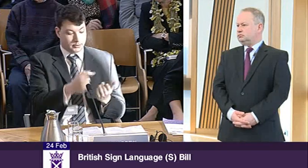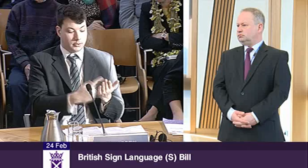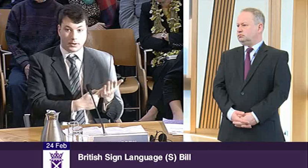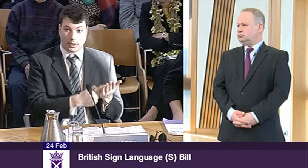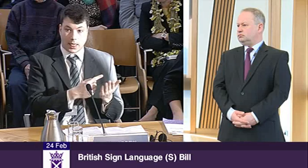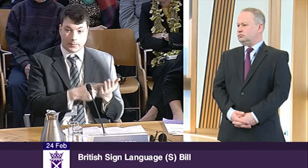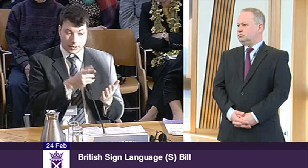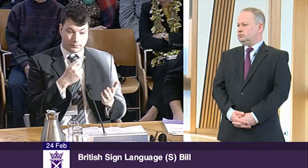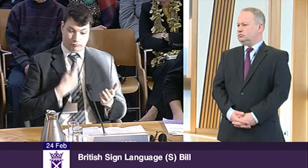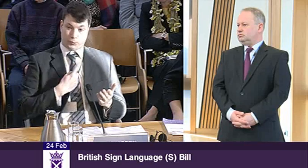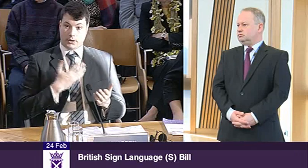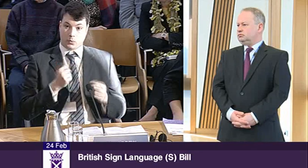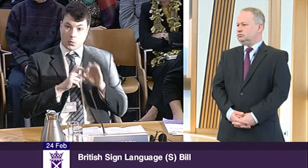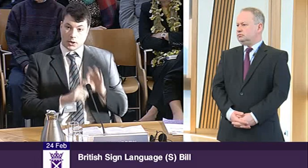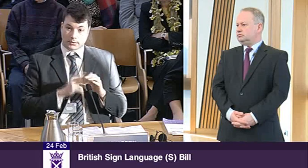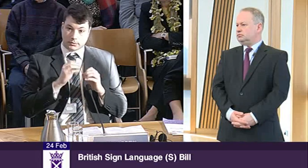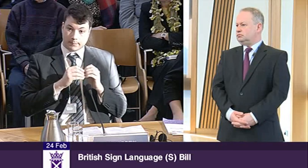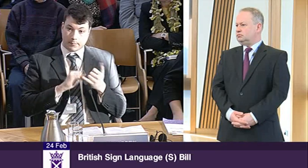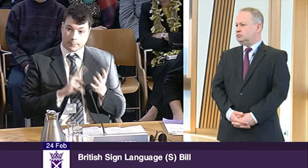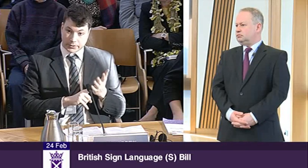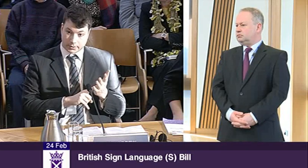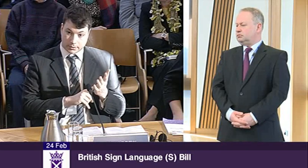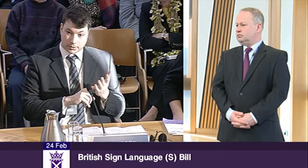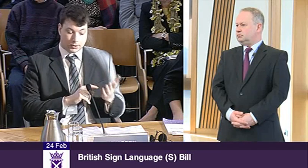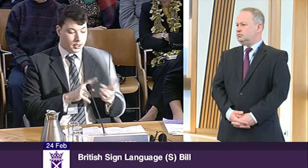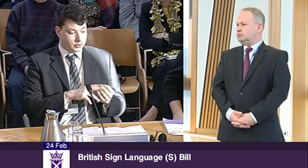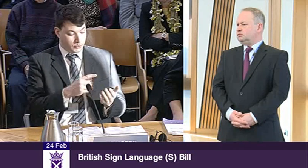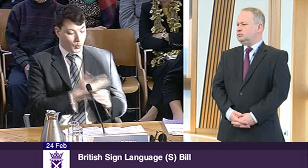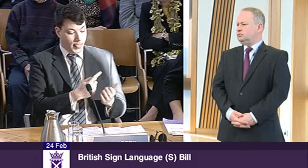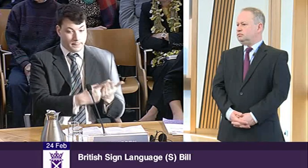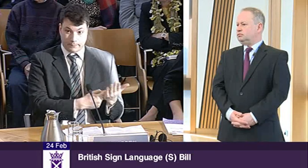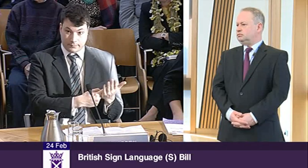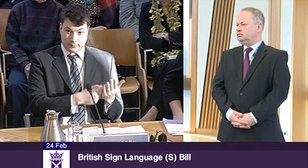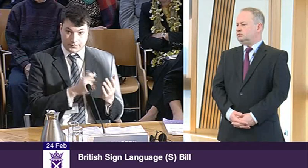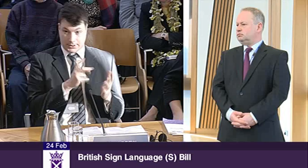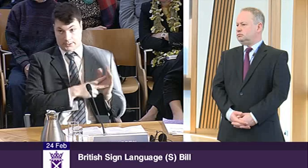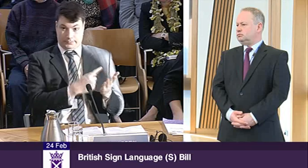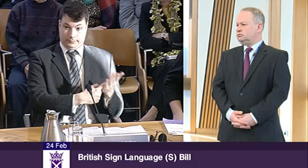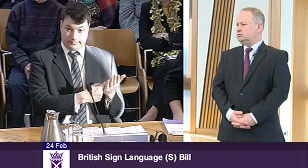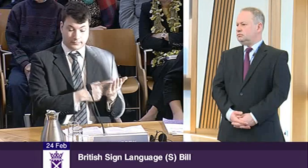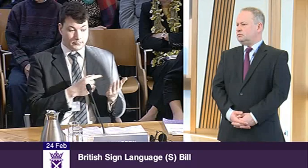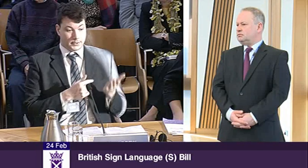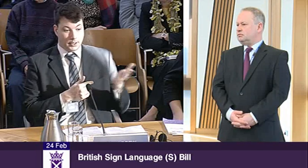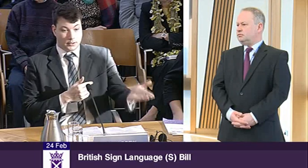For example, job interviews can be incredibly difficult for deaf people to navigate well.